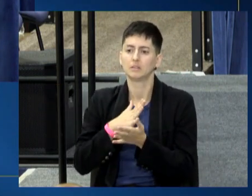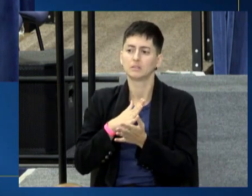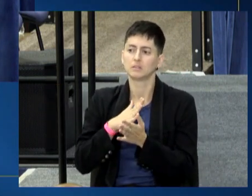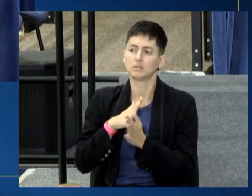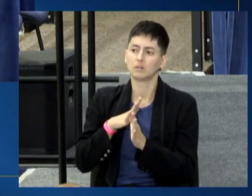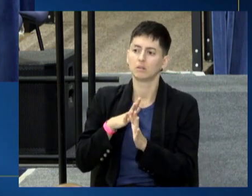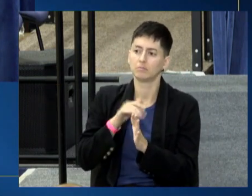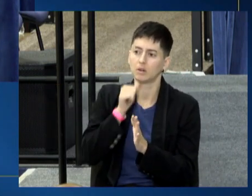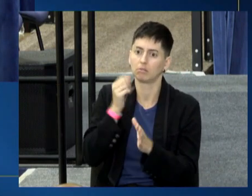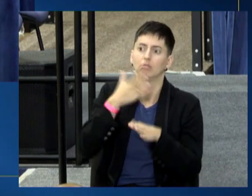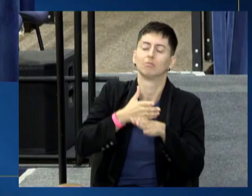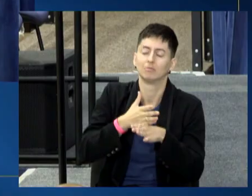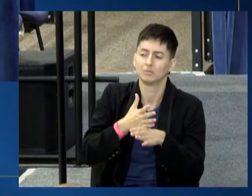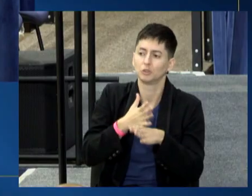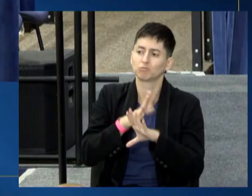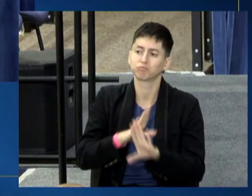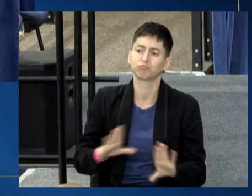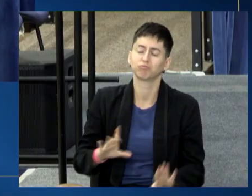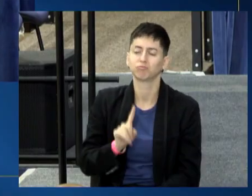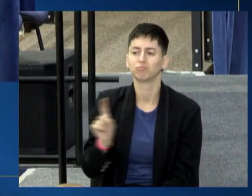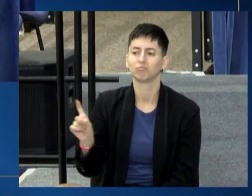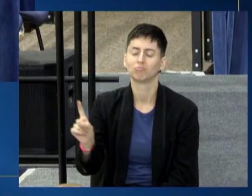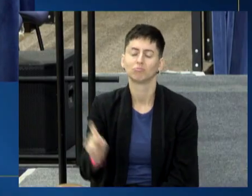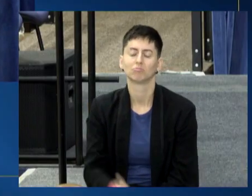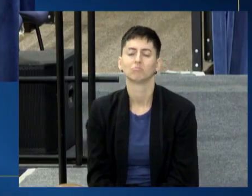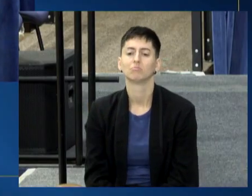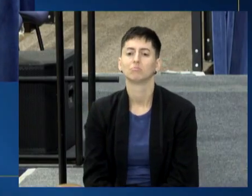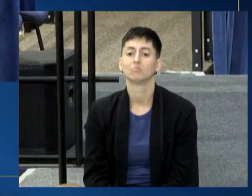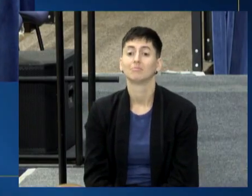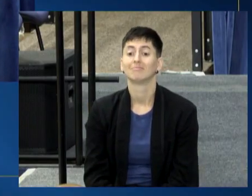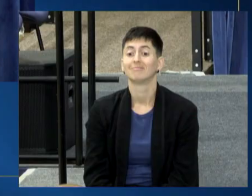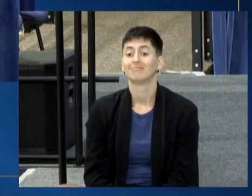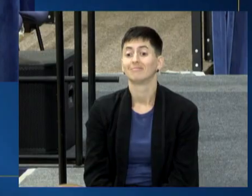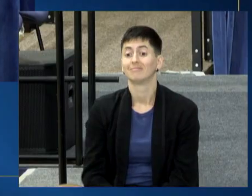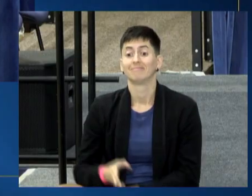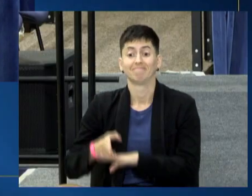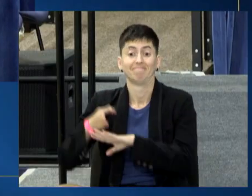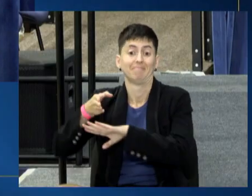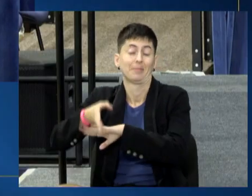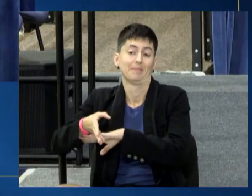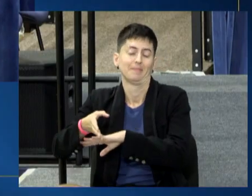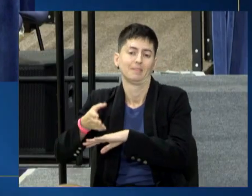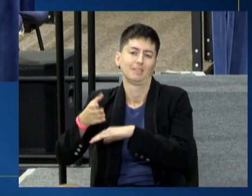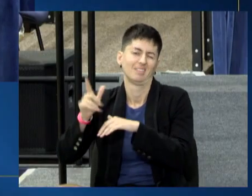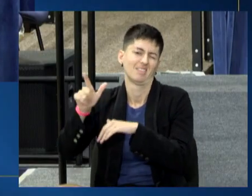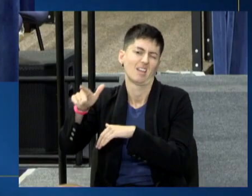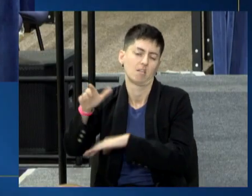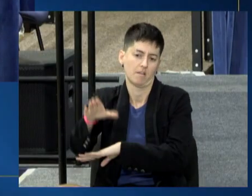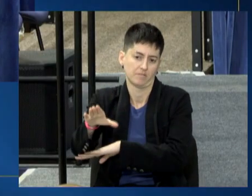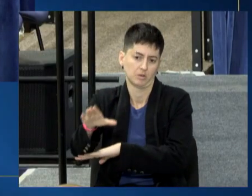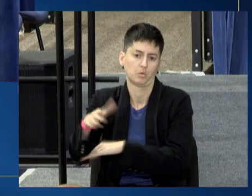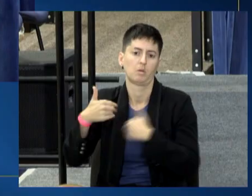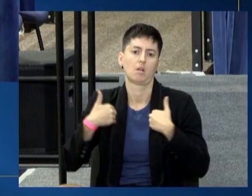And then for the second half of this afternoon's event, we're going to be splitting up this room into four breakouts. One will stay here in this room, and the other